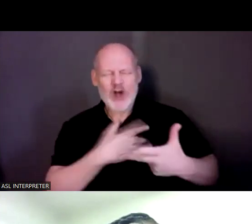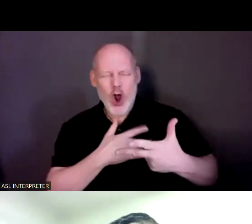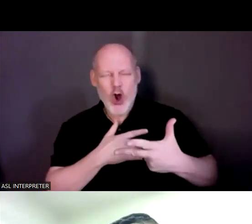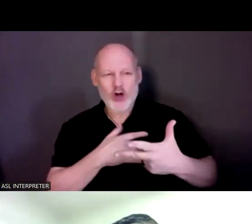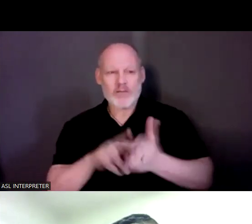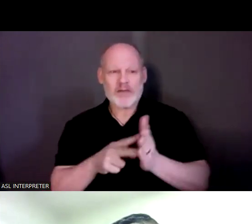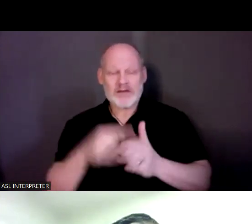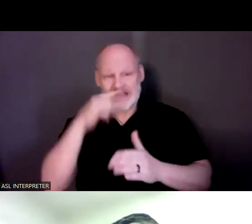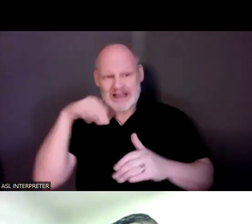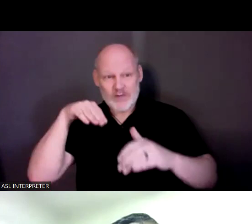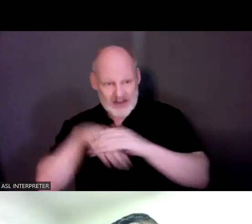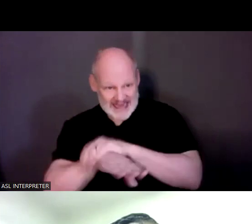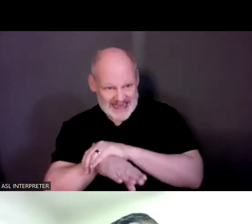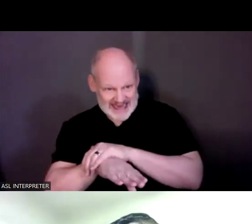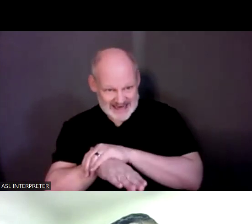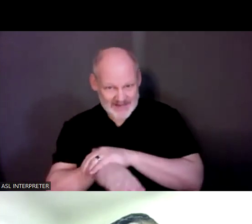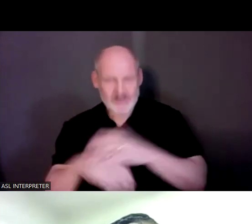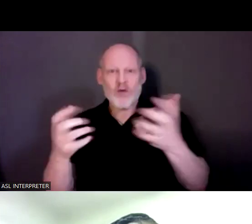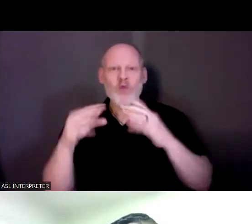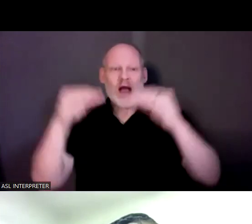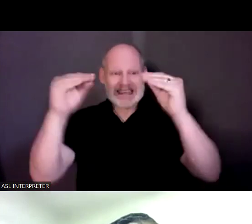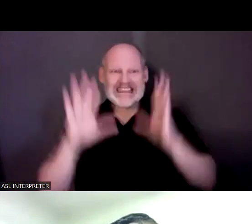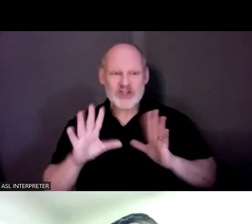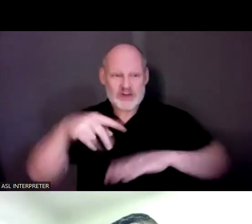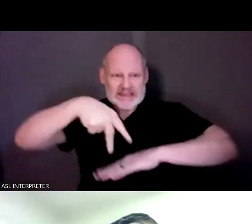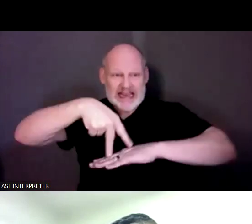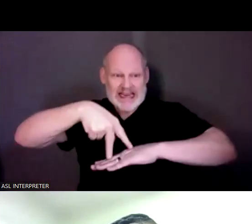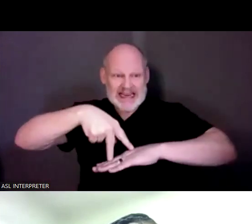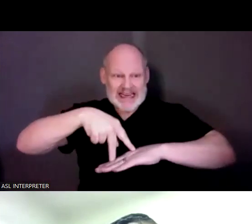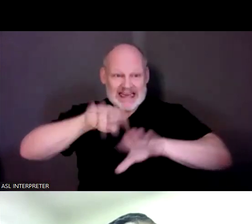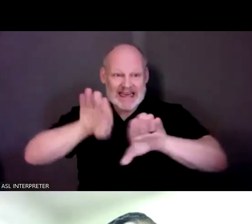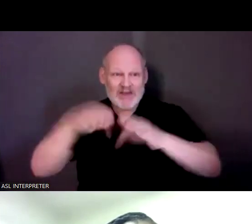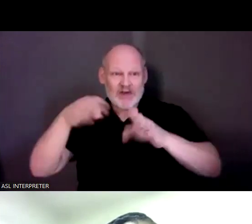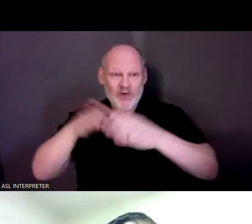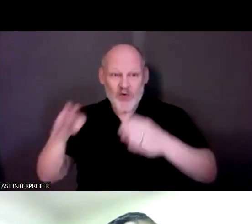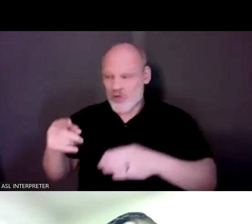so we our goal is to have teachers all at their doors greeting students so doing that temperature